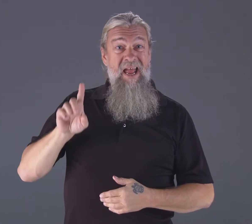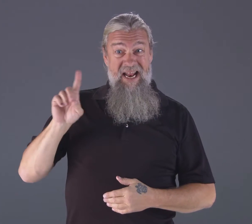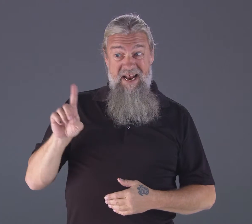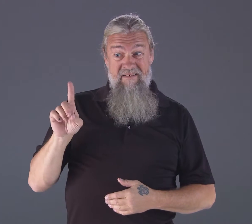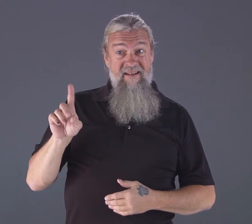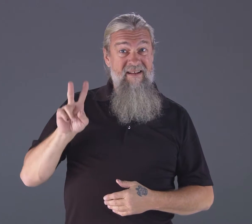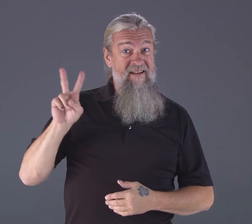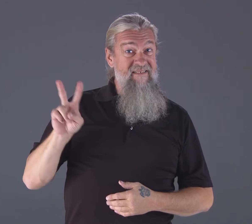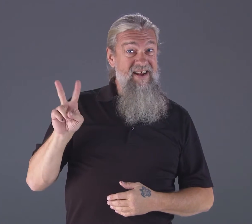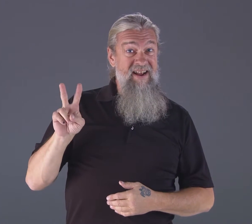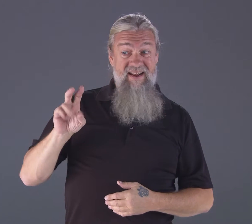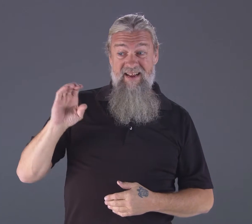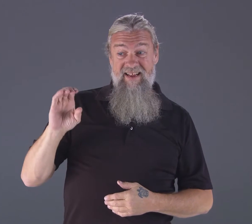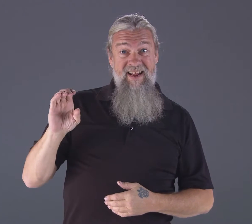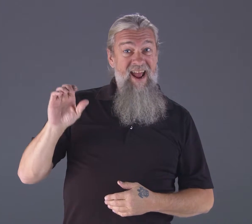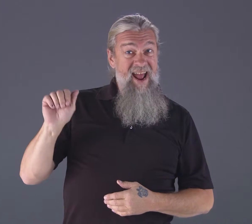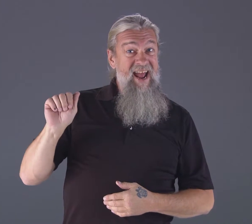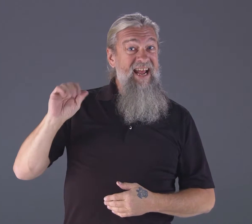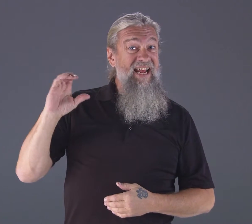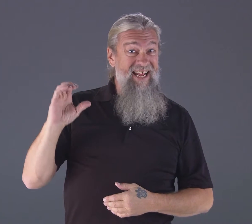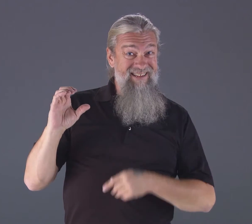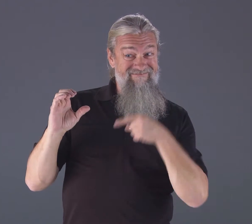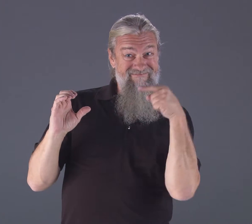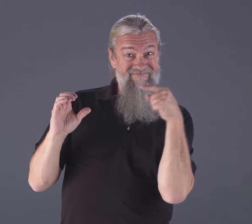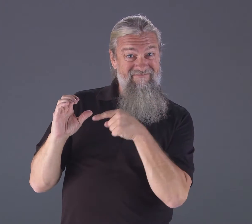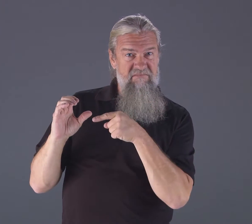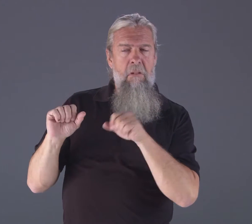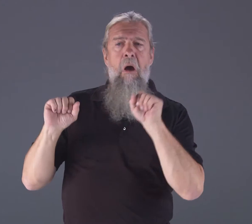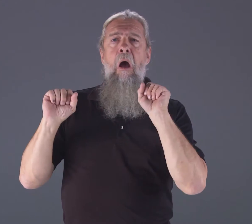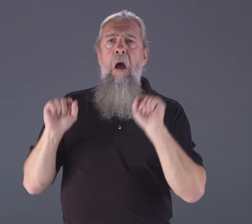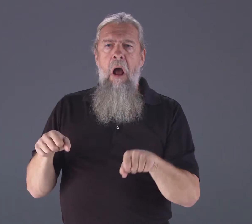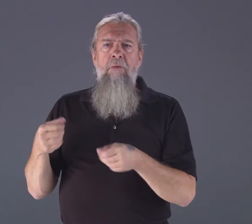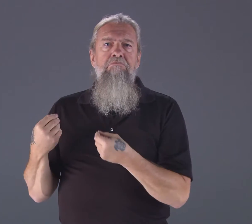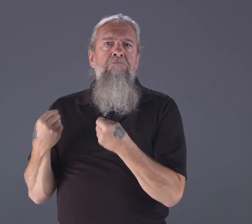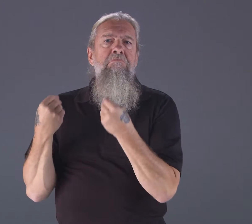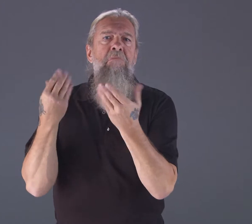Domestic Violence & Child Advocacy Center (DVCAC)